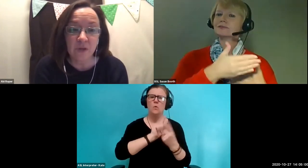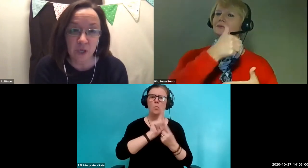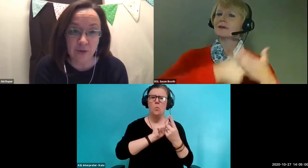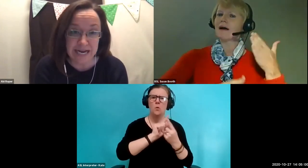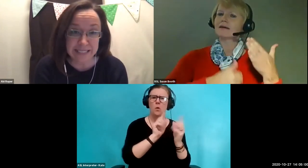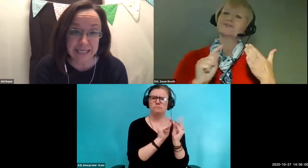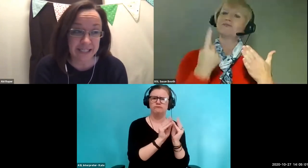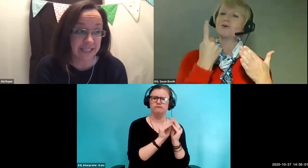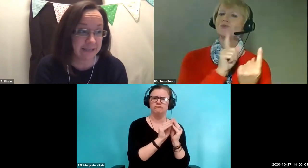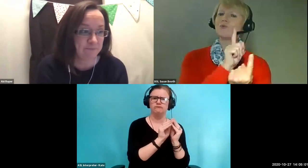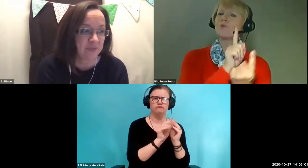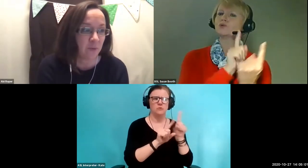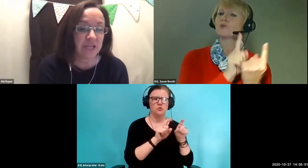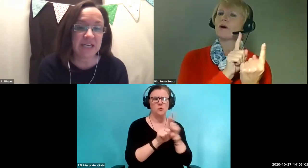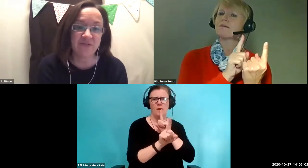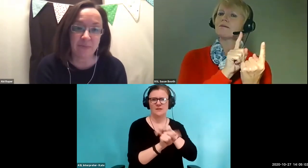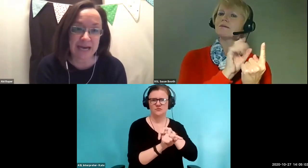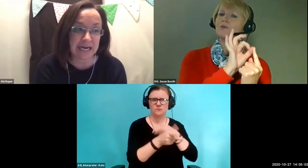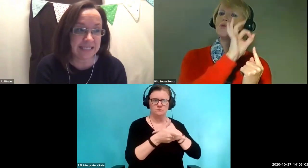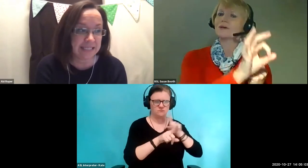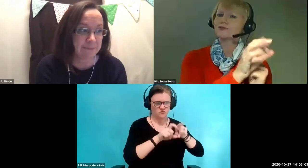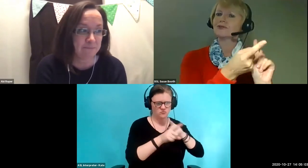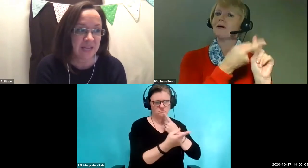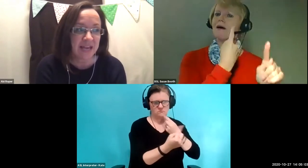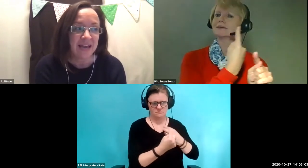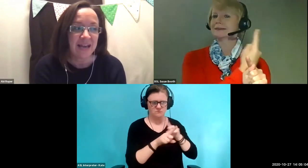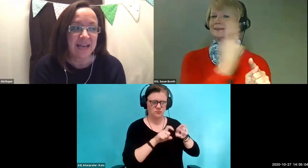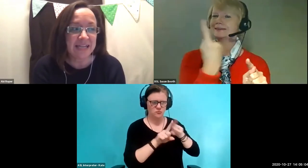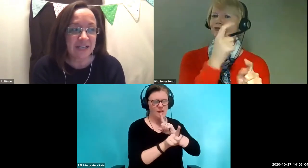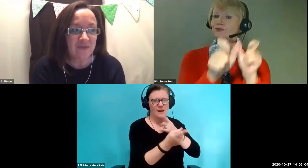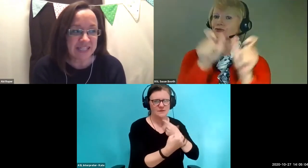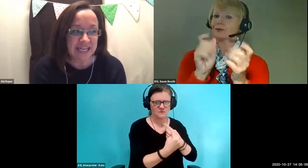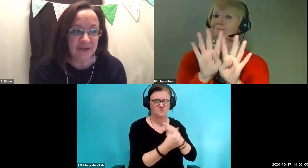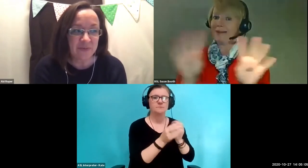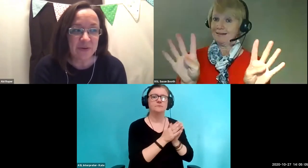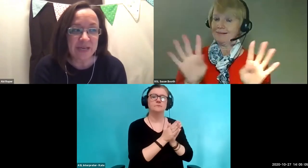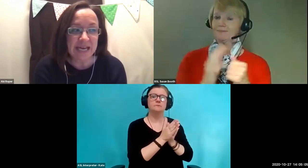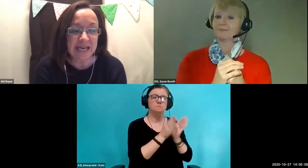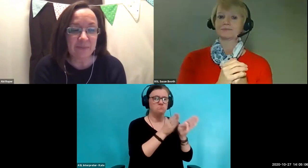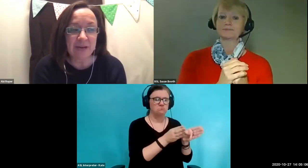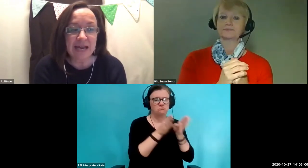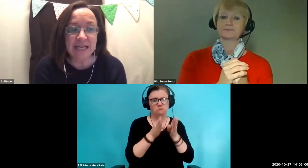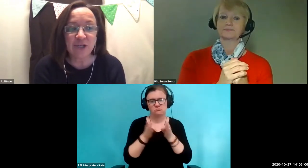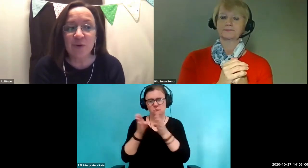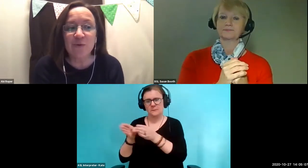Q&A sessions with each of our panelists. Each conversation will begin by playing you a short